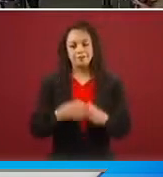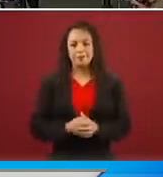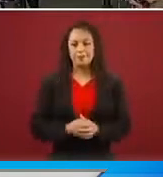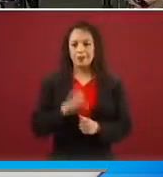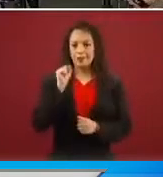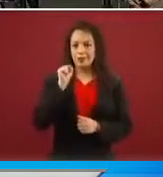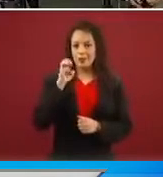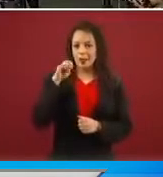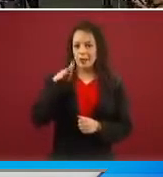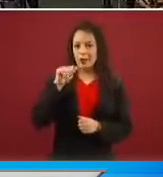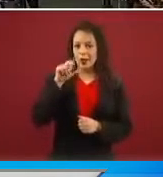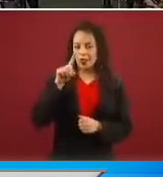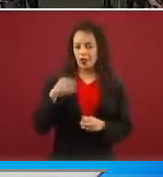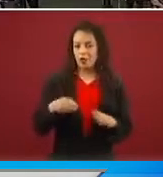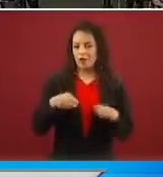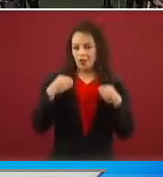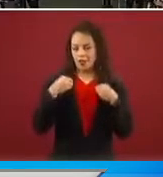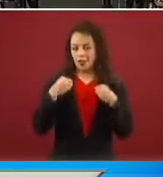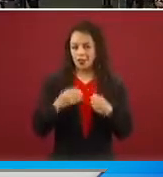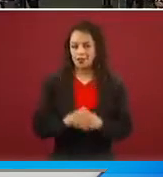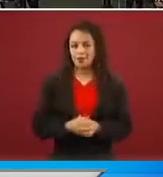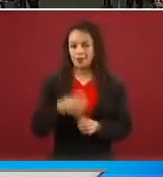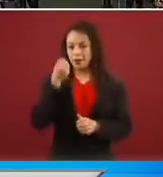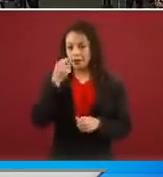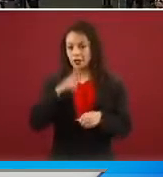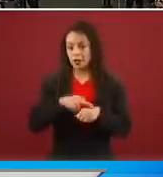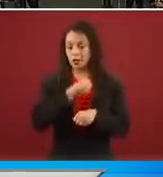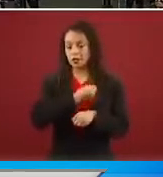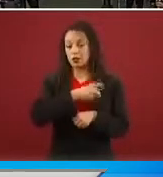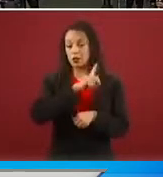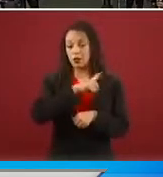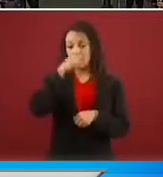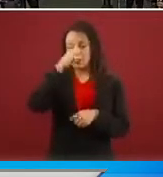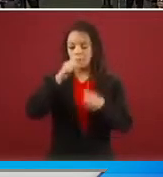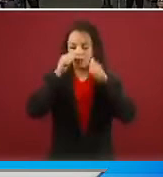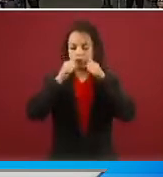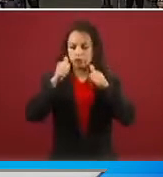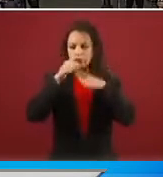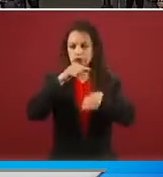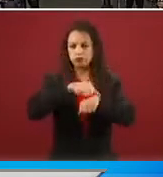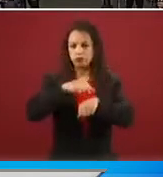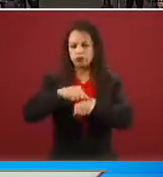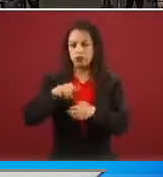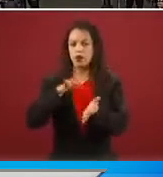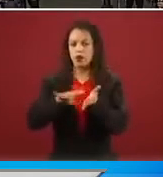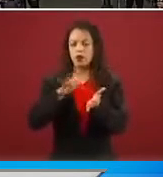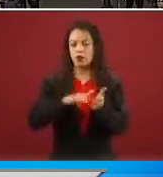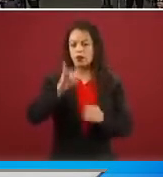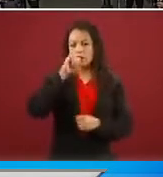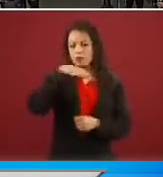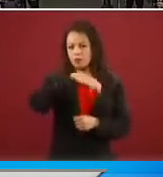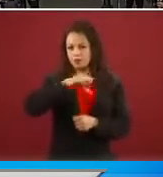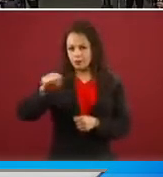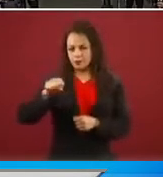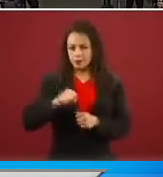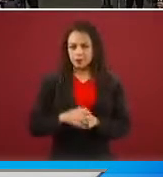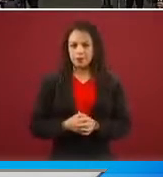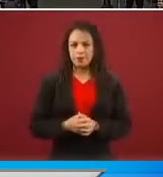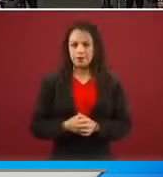The purpose has always been that people who travel through the country do so respecting Mexican laws Foreign Minister Ebrard also emphasizes